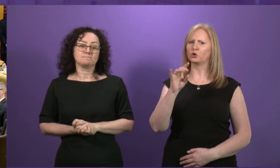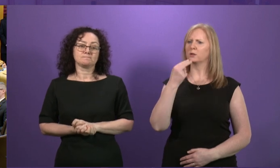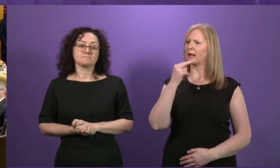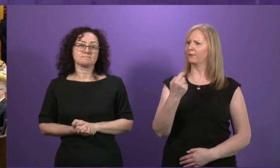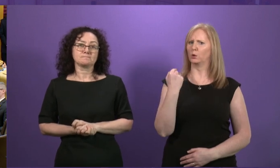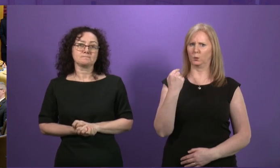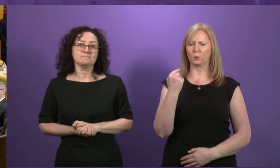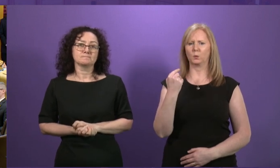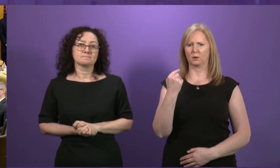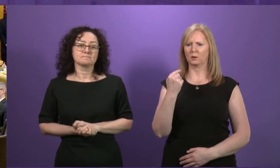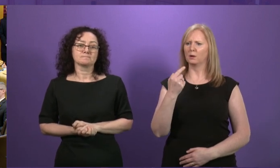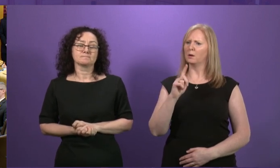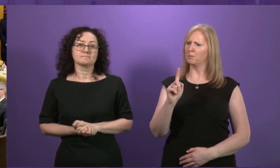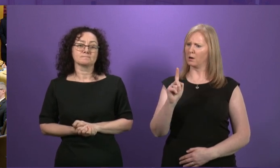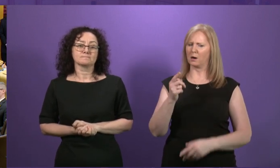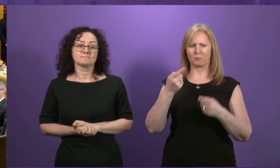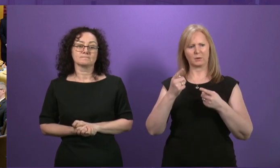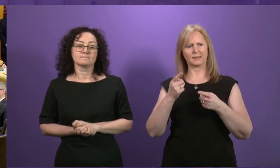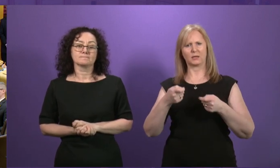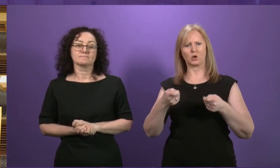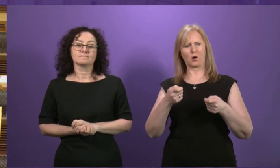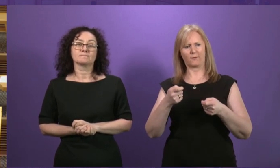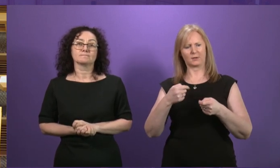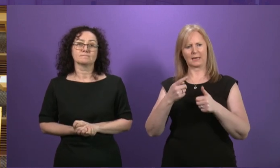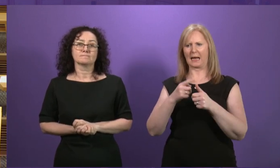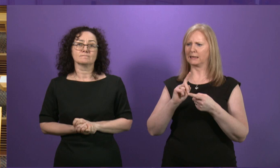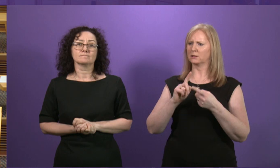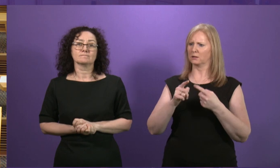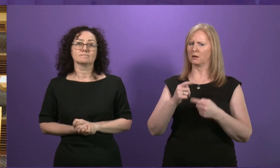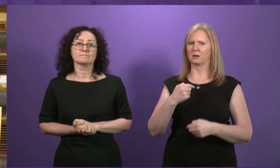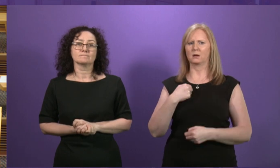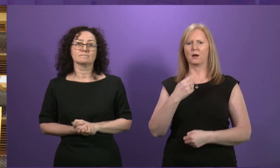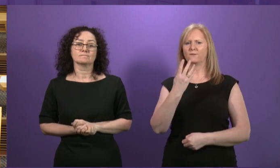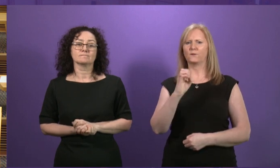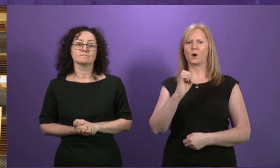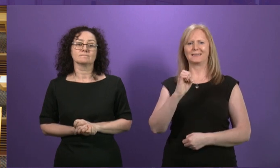The answer to the question that I asked is that £40 billion of foreign exchange reserves